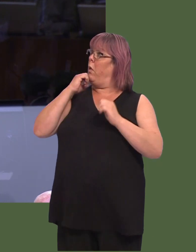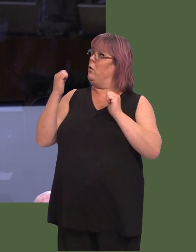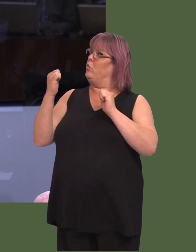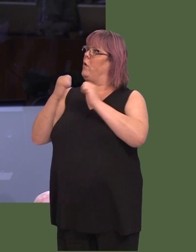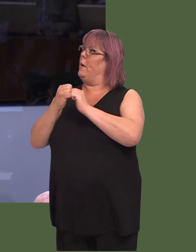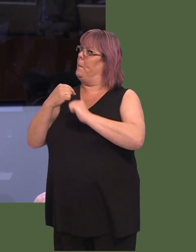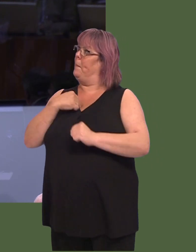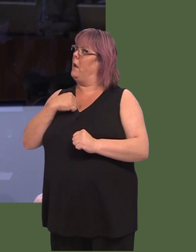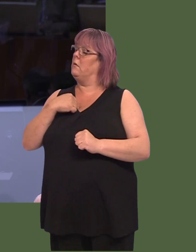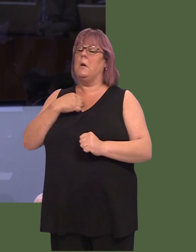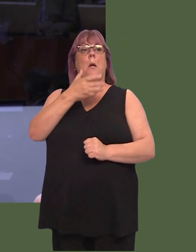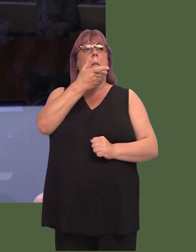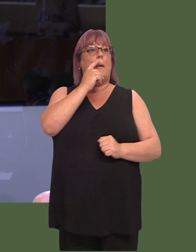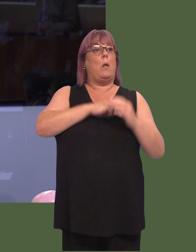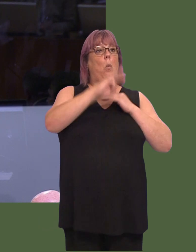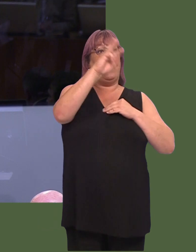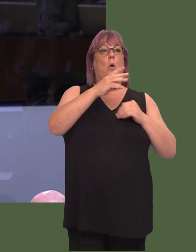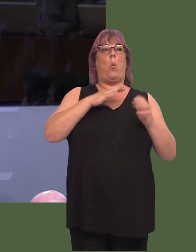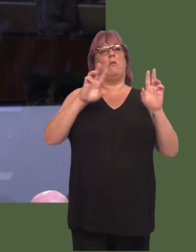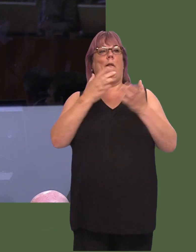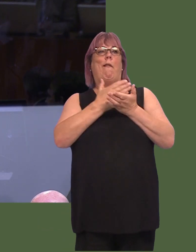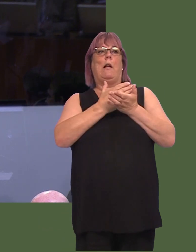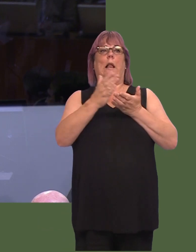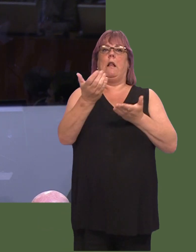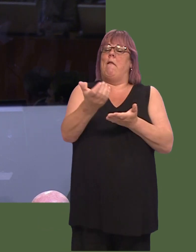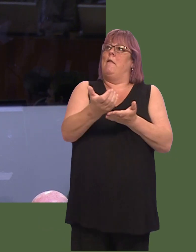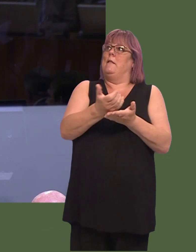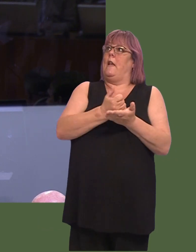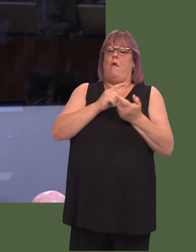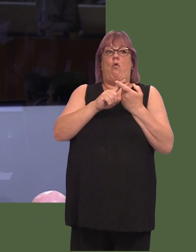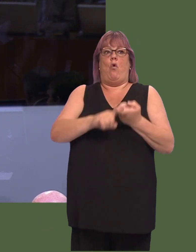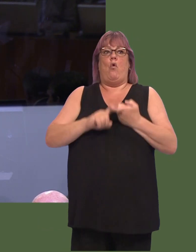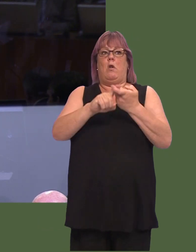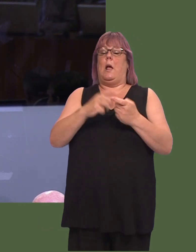And do you agree with me that what passengers in Wales want is a cleaner, safer and more